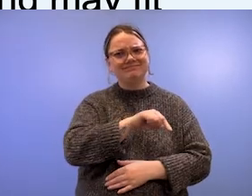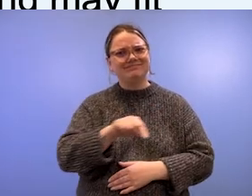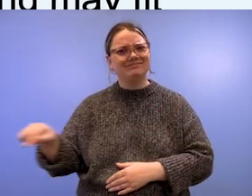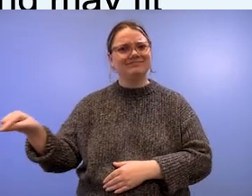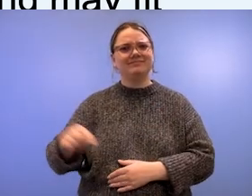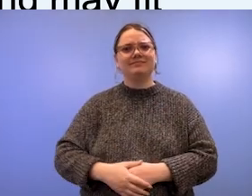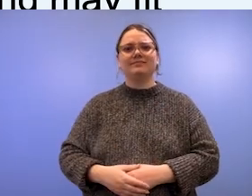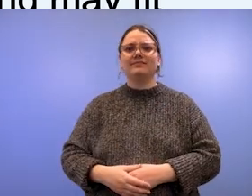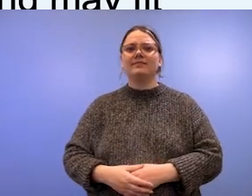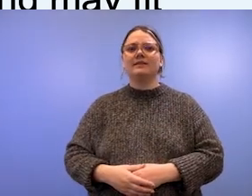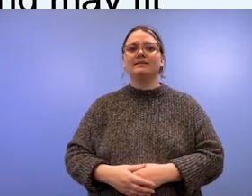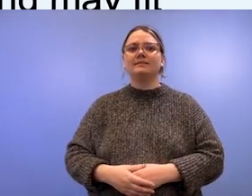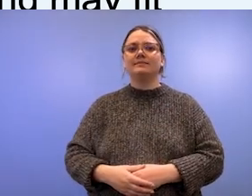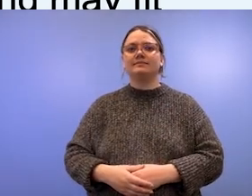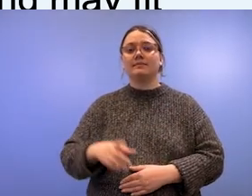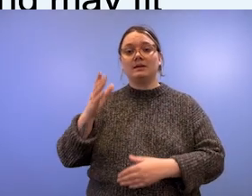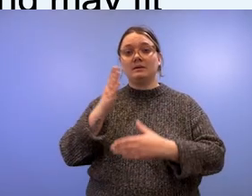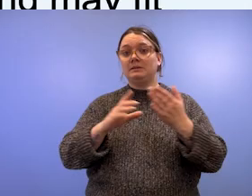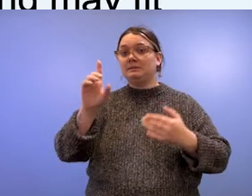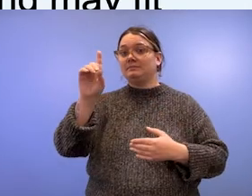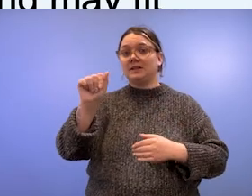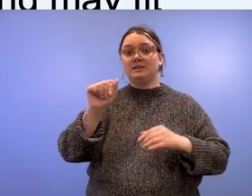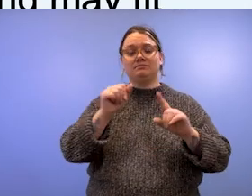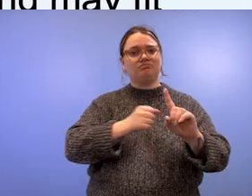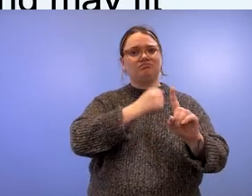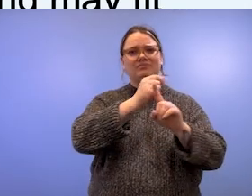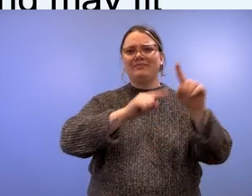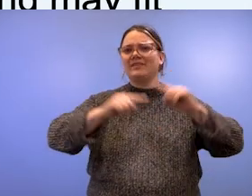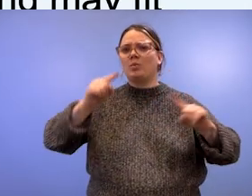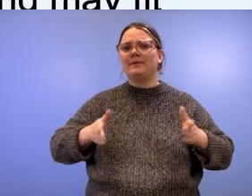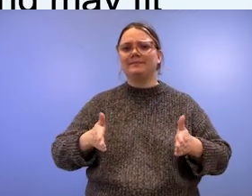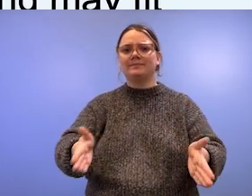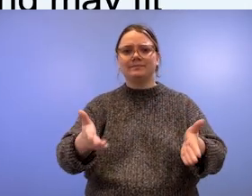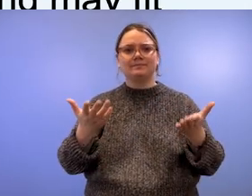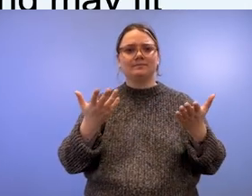be experienced by people in varying ways. Or they may even fit into multiple disability types at